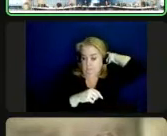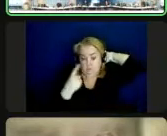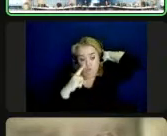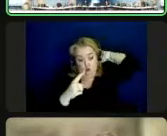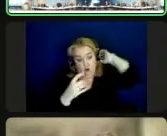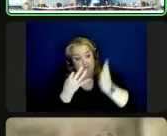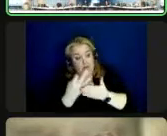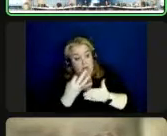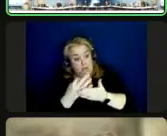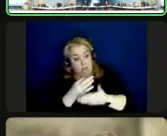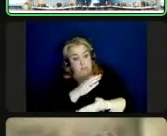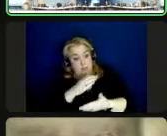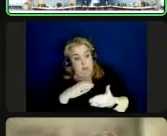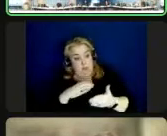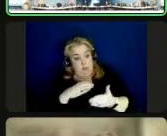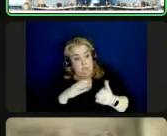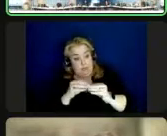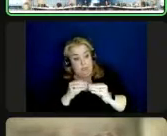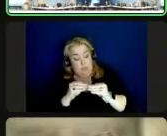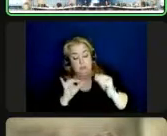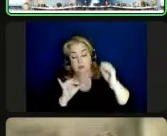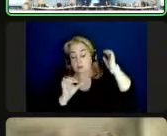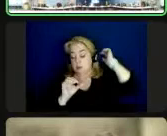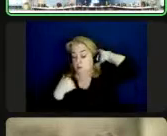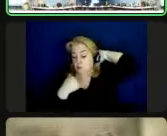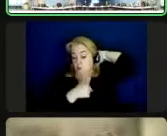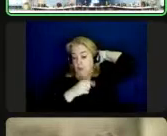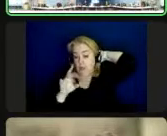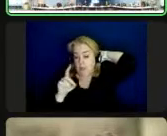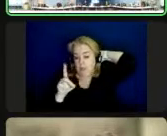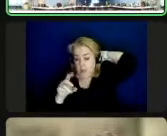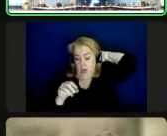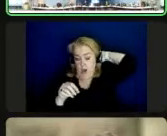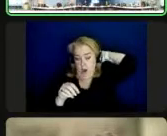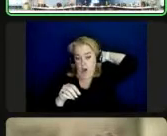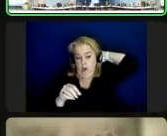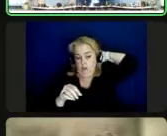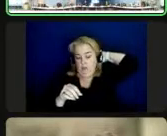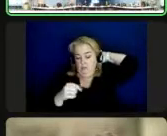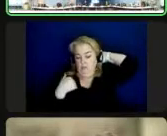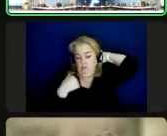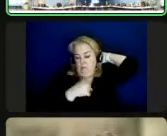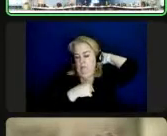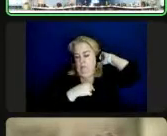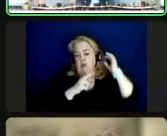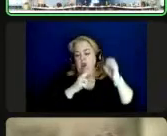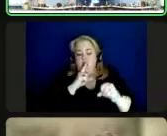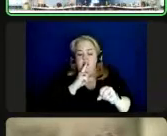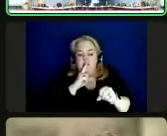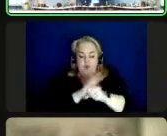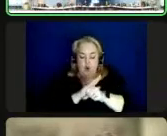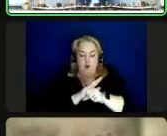WAS THAT CONSIDERED AS A